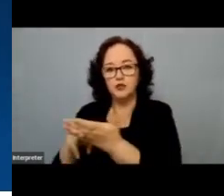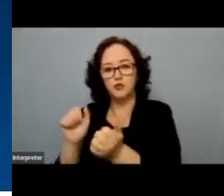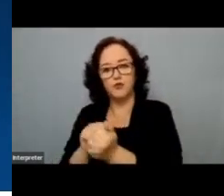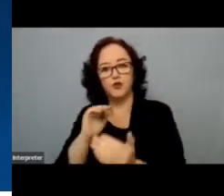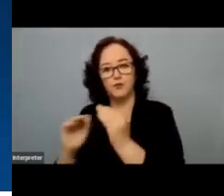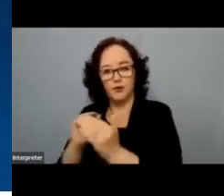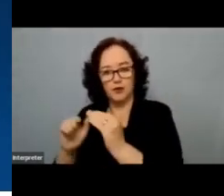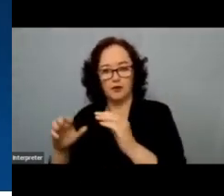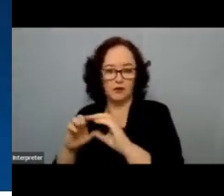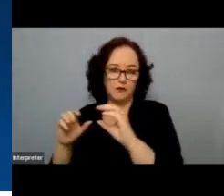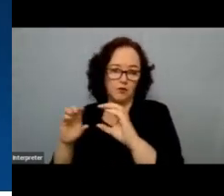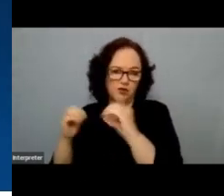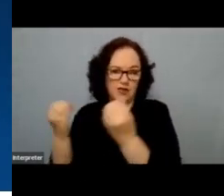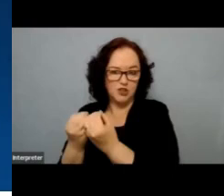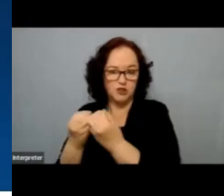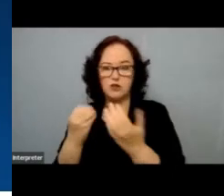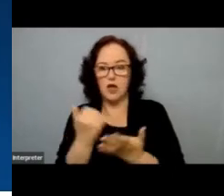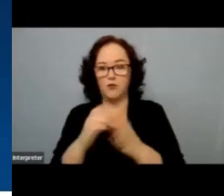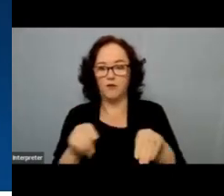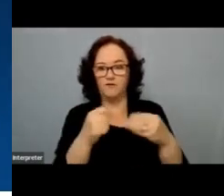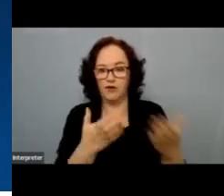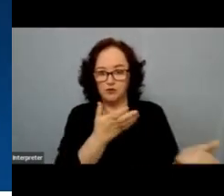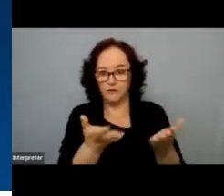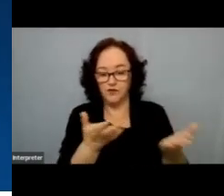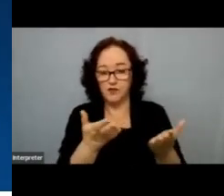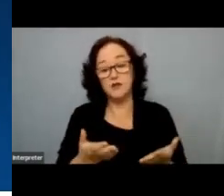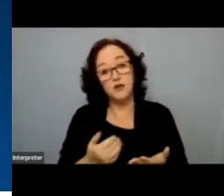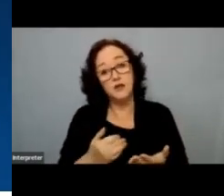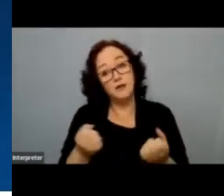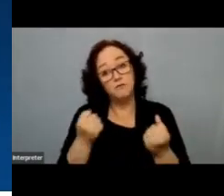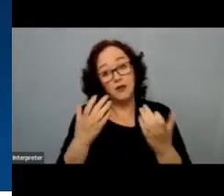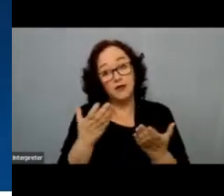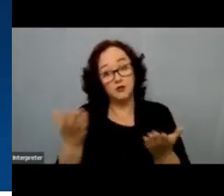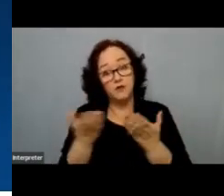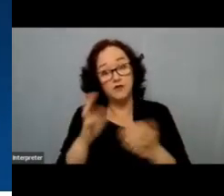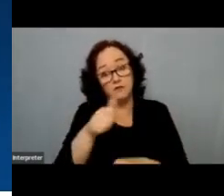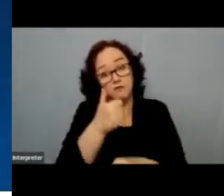services. Ideally, many of these services are in place with families as a result of some